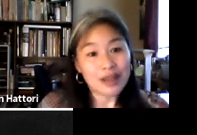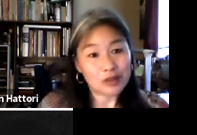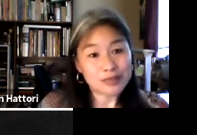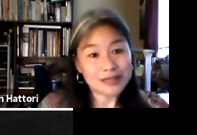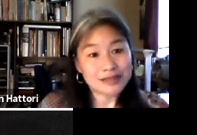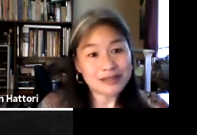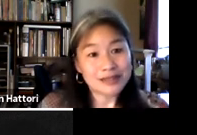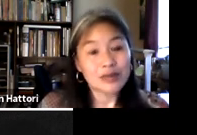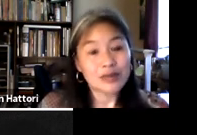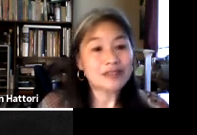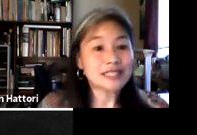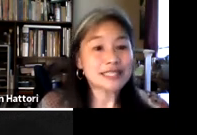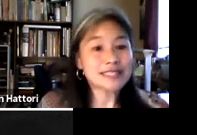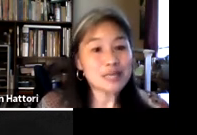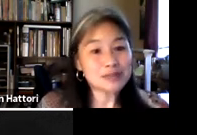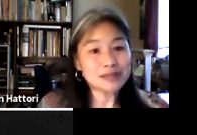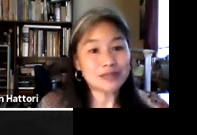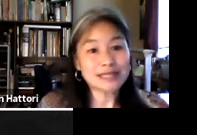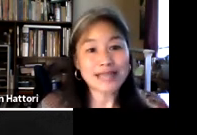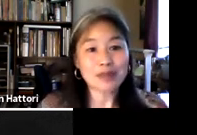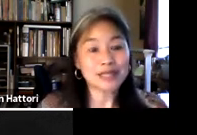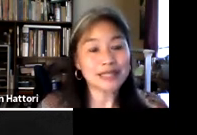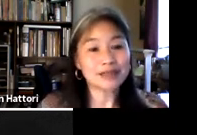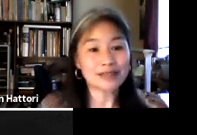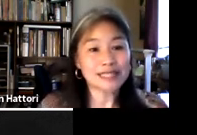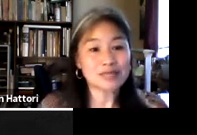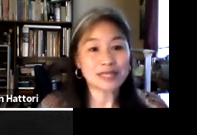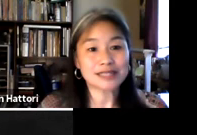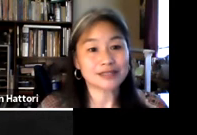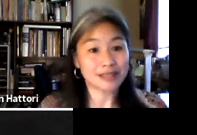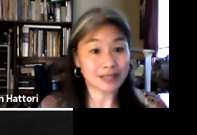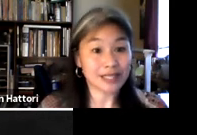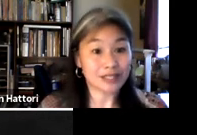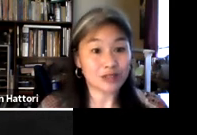times. My uncle on my father's side was a chemistry buff. He